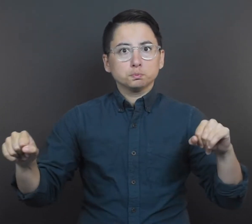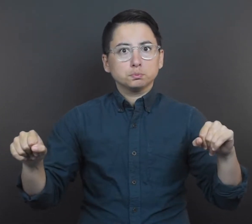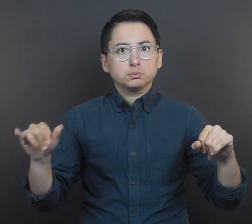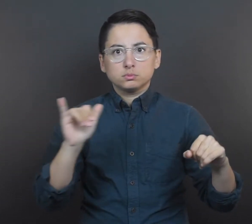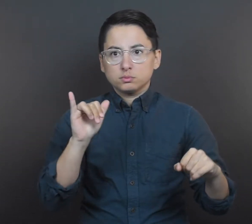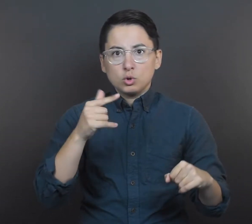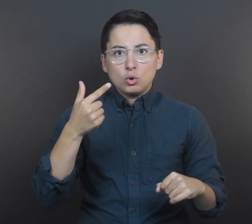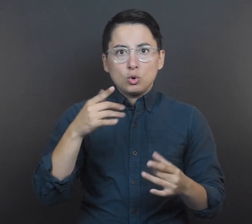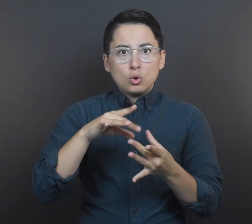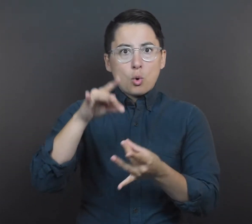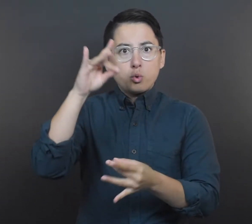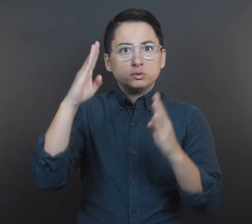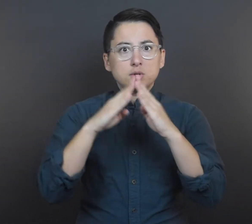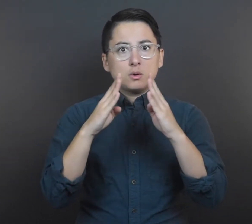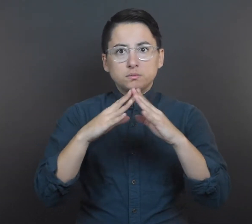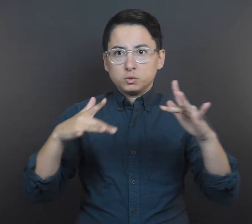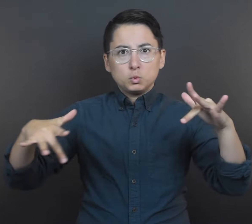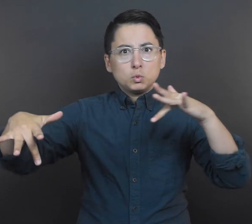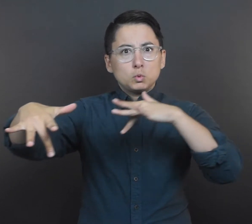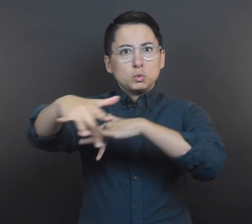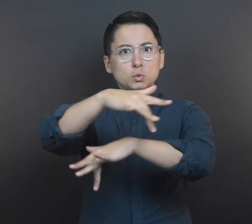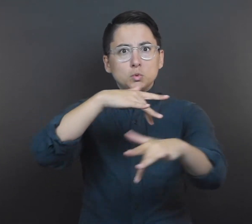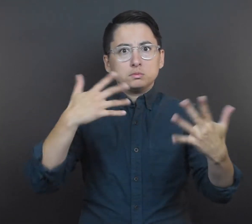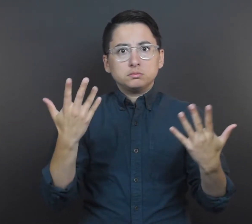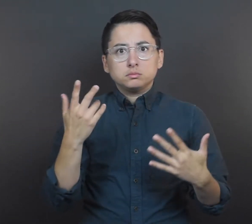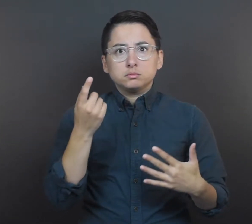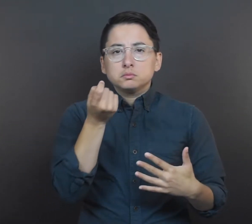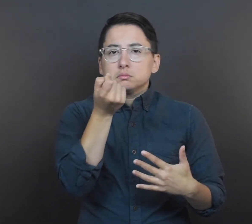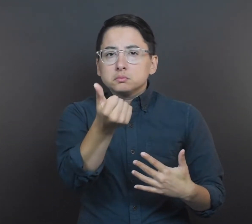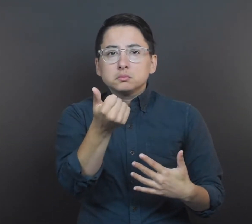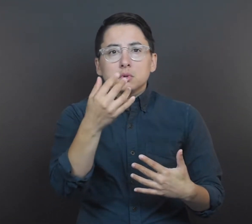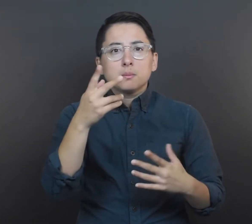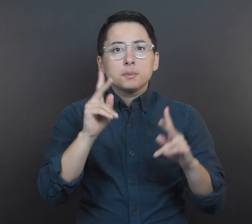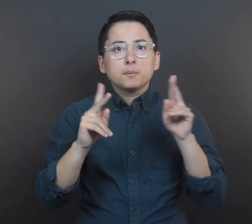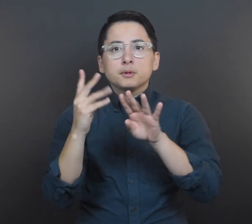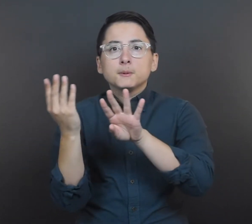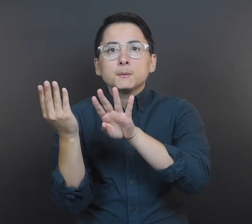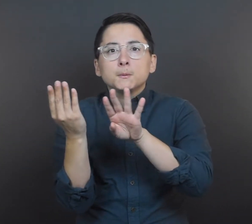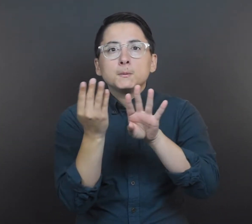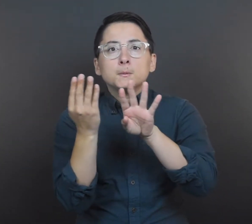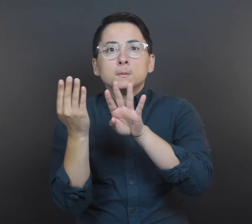Overnight, the busy “campsite” was cleared out into something more like a ghost town.